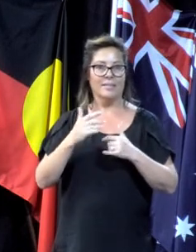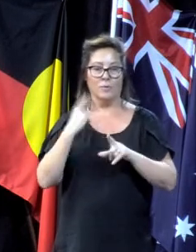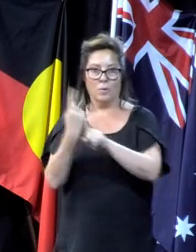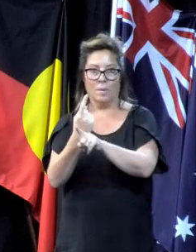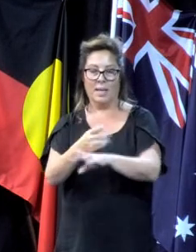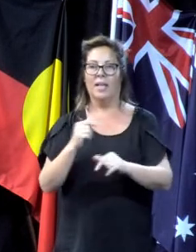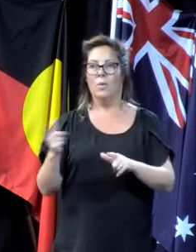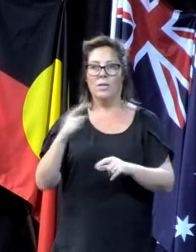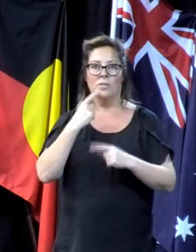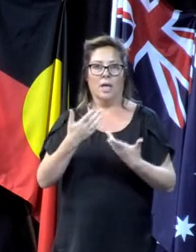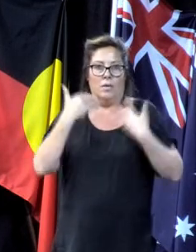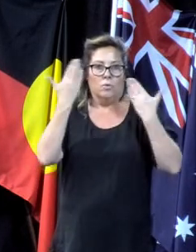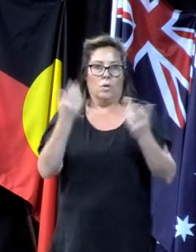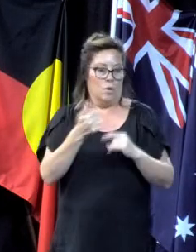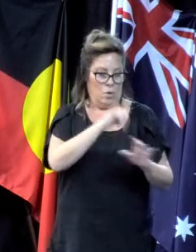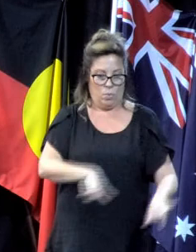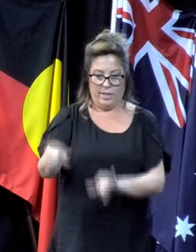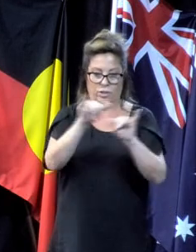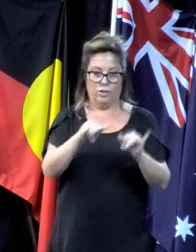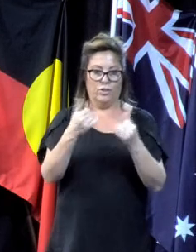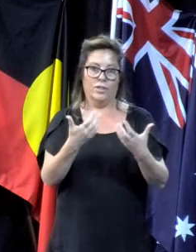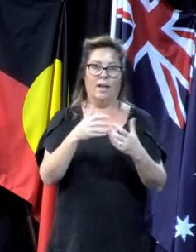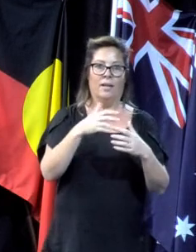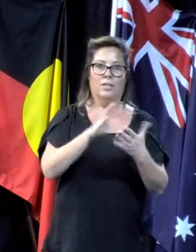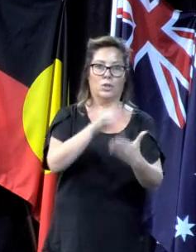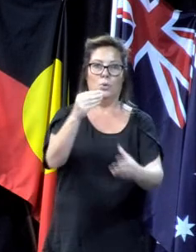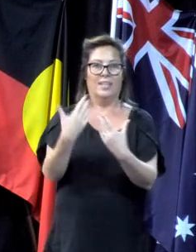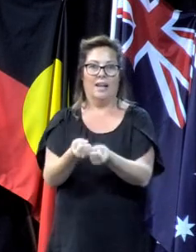disability, what you’re communicating to the Commission is you now have such a